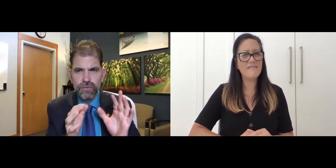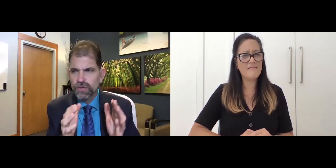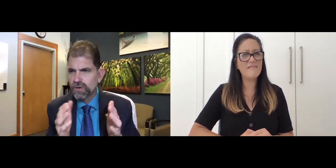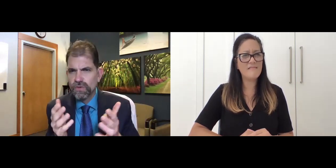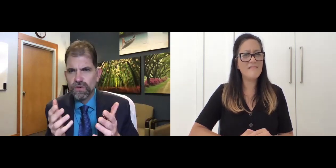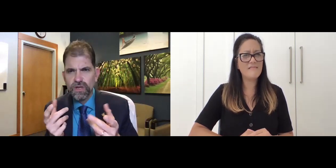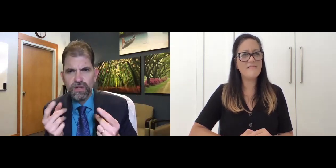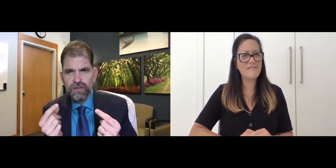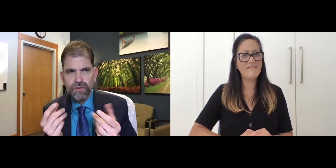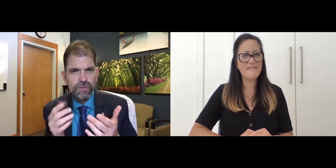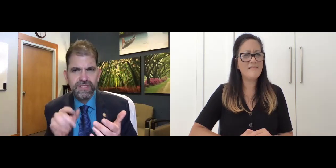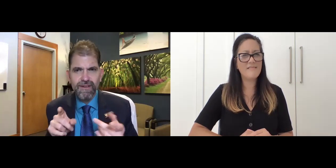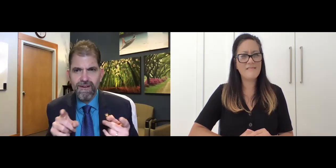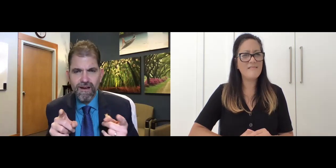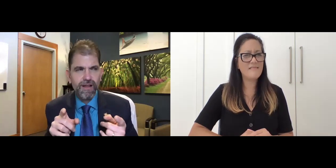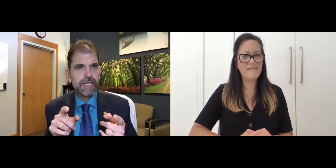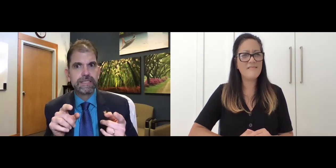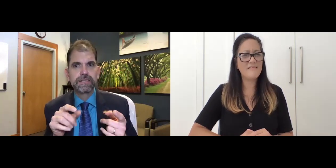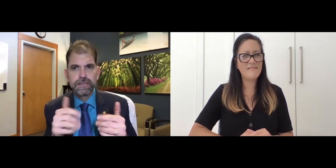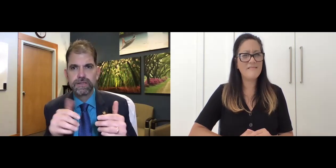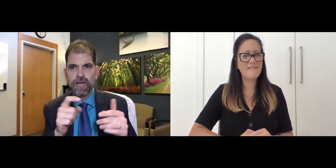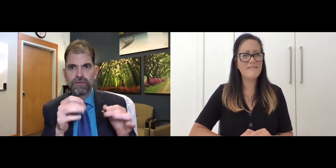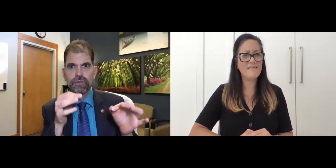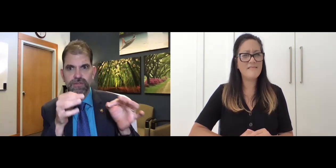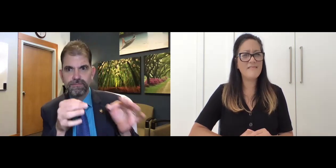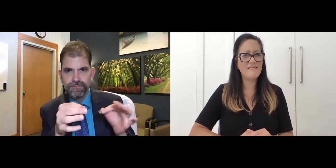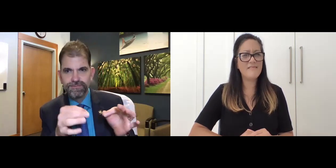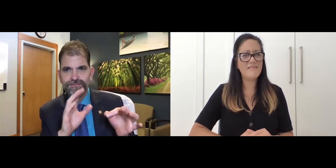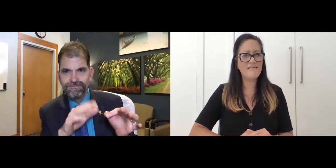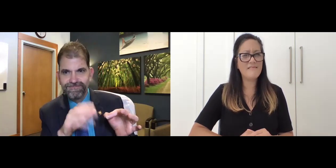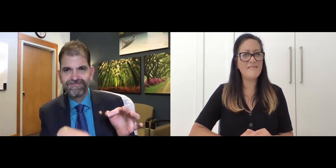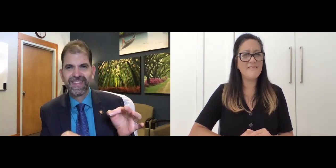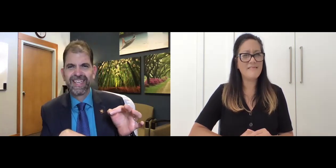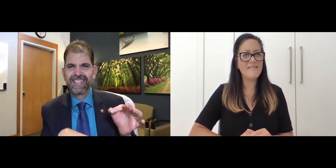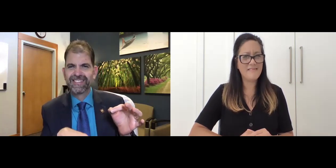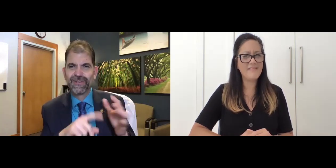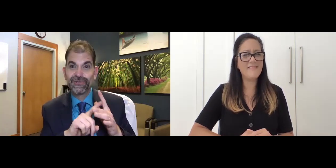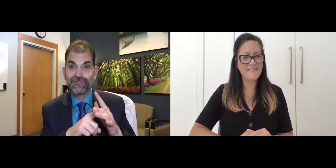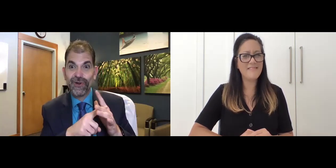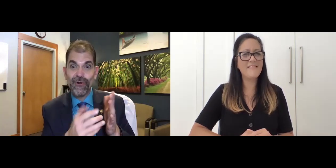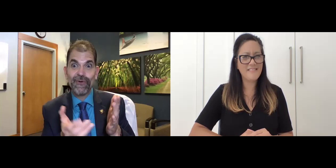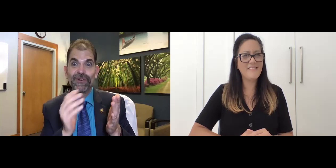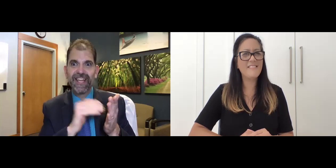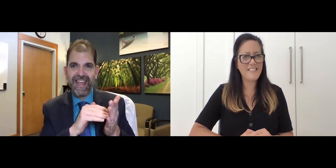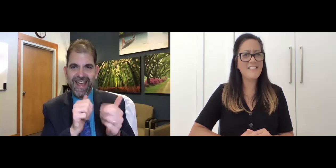would be alarmed and try to figure out what's going on. And I'd have to once again do my self-advocacy